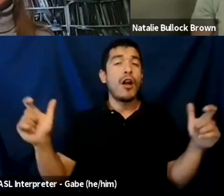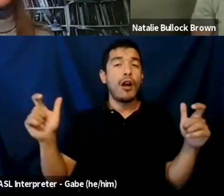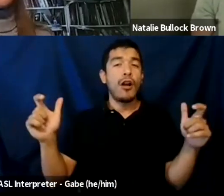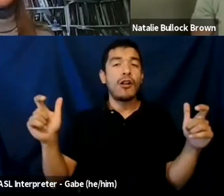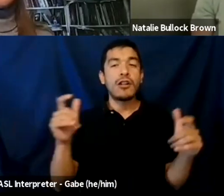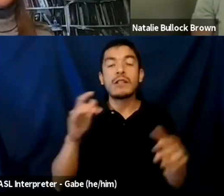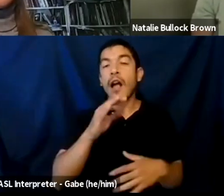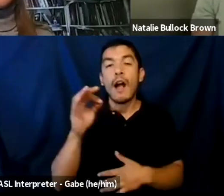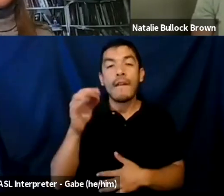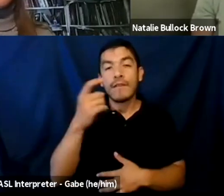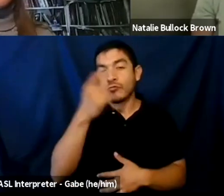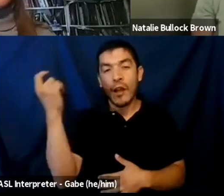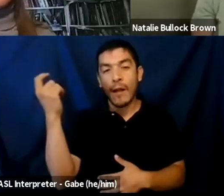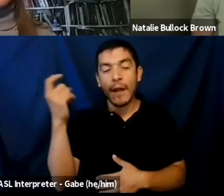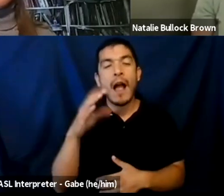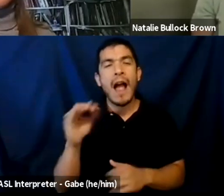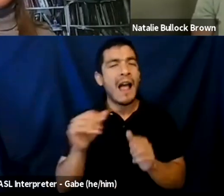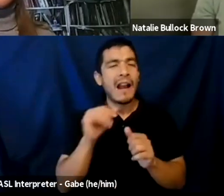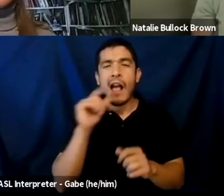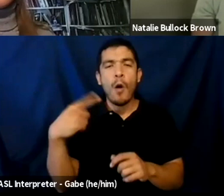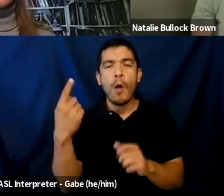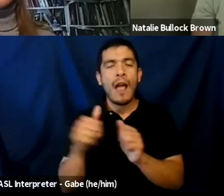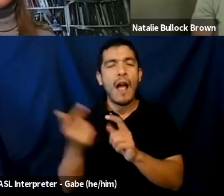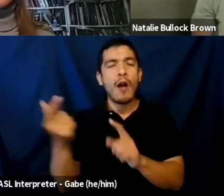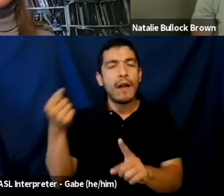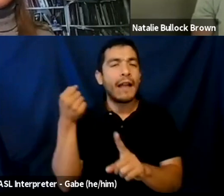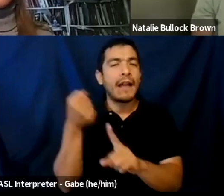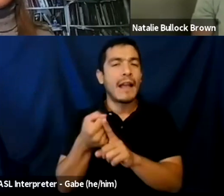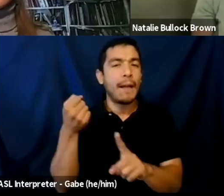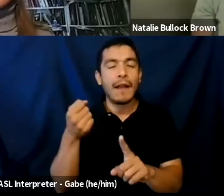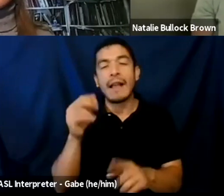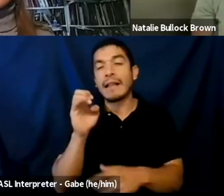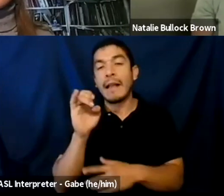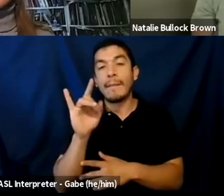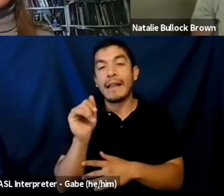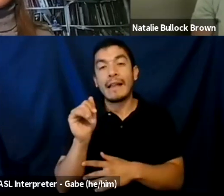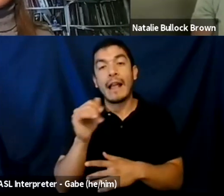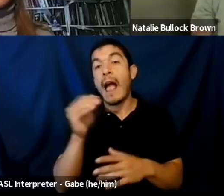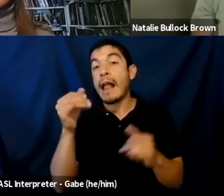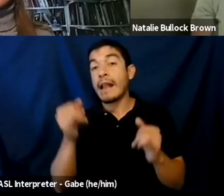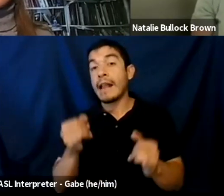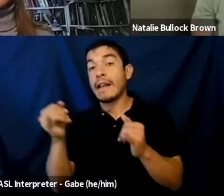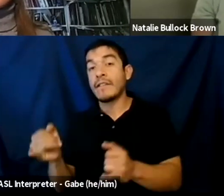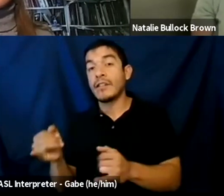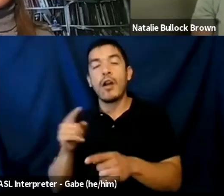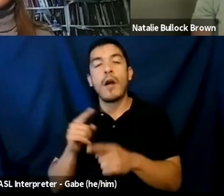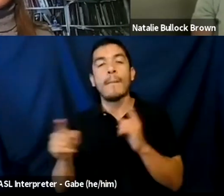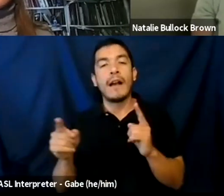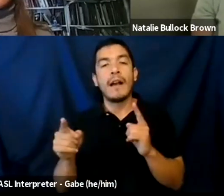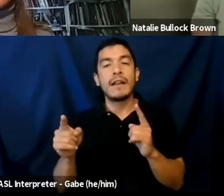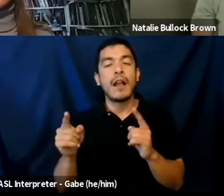and how, not only it impacts the immediate individual, but also when a disclosure happens, right?